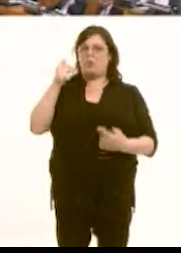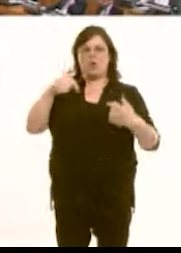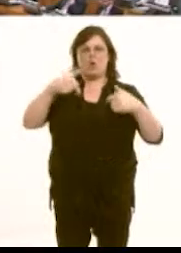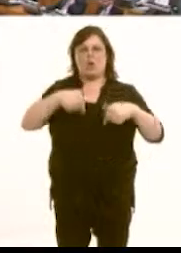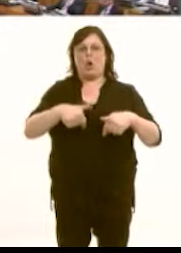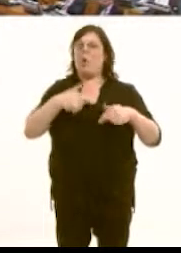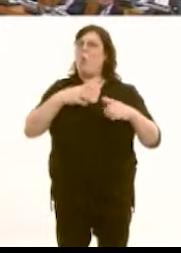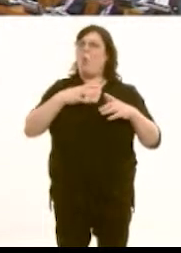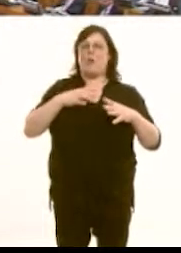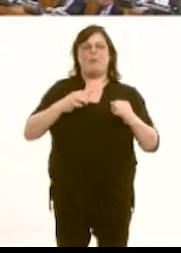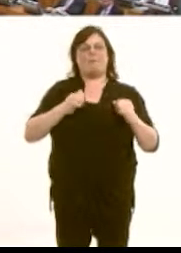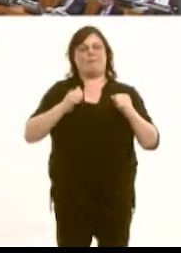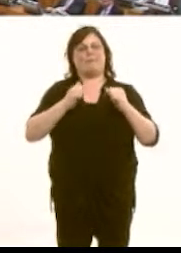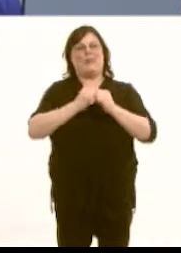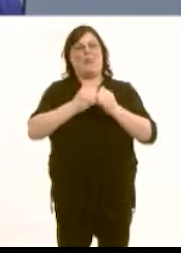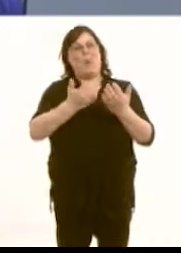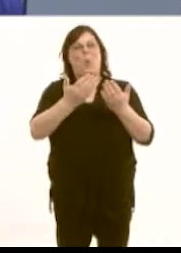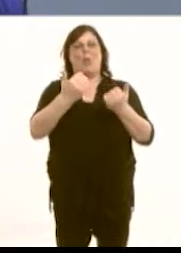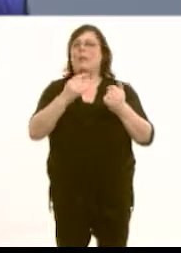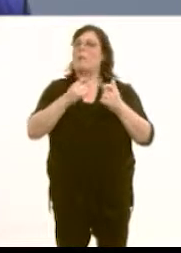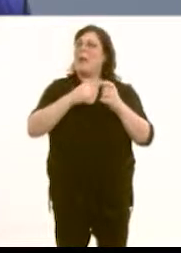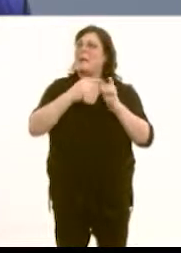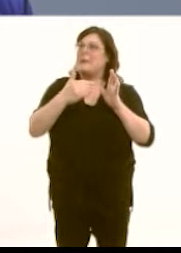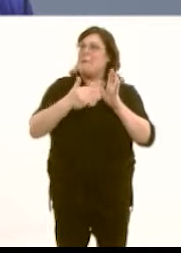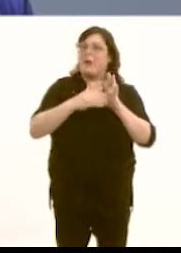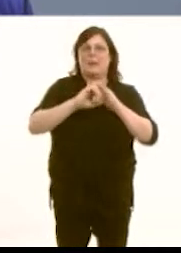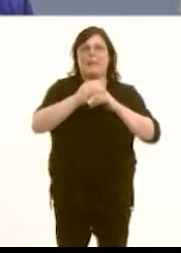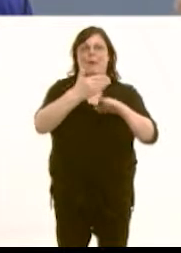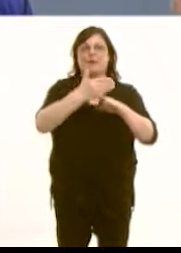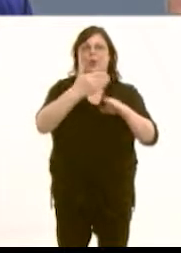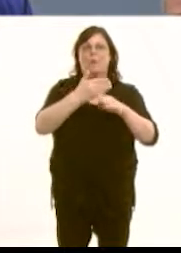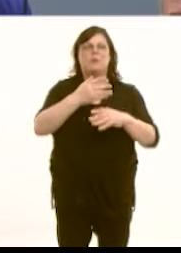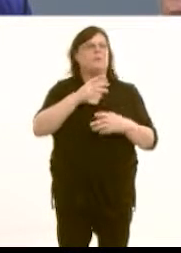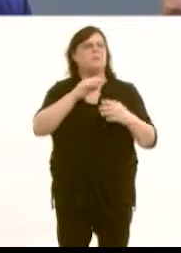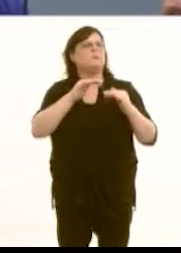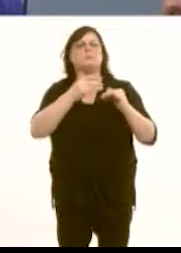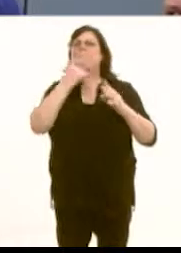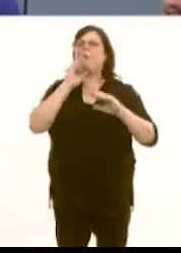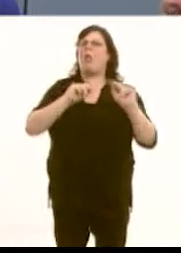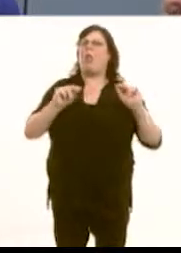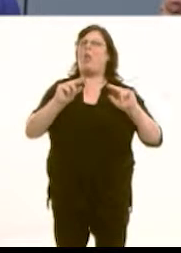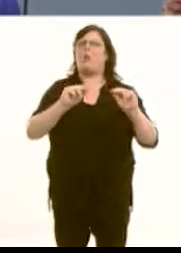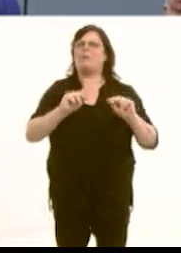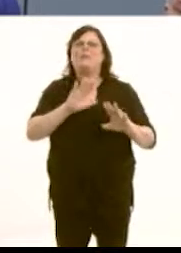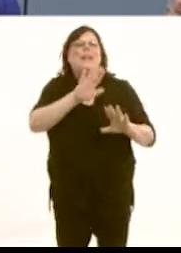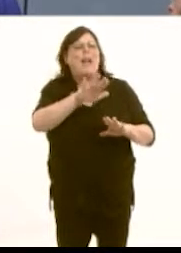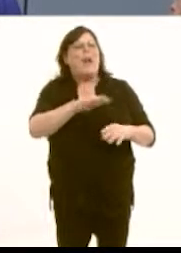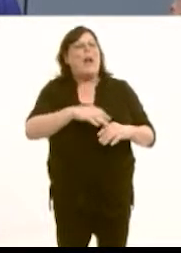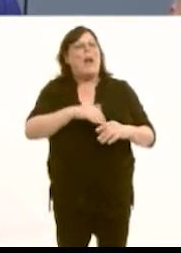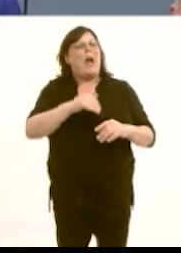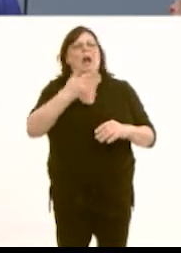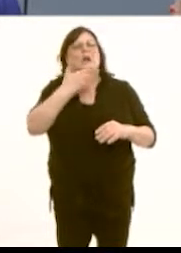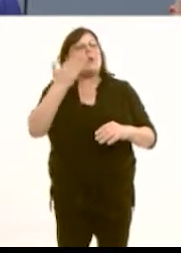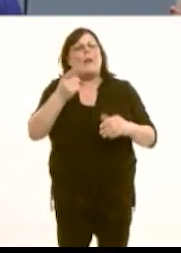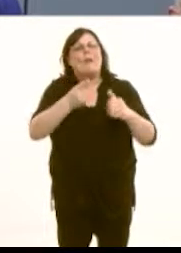Aston Martin and the jobs that it will bring. [Interruption.] Iíve never had an Aston Martin myself.